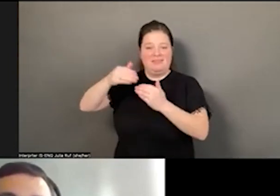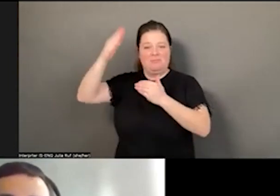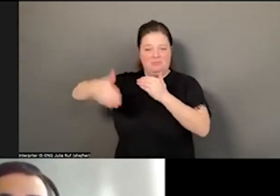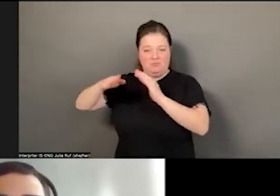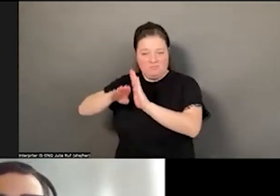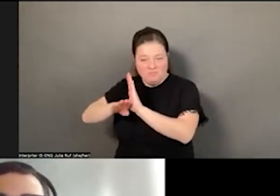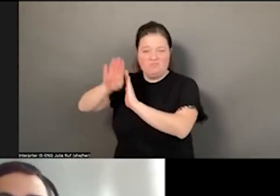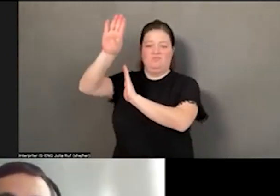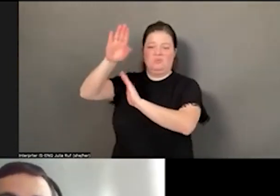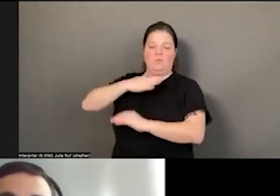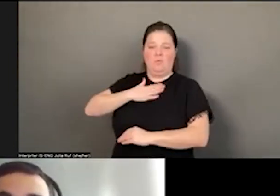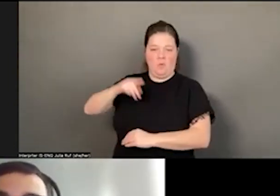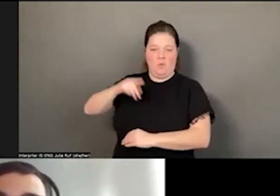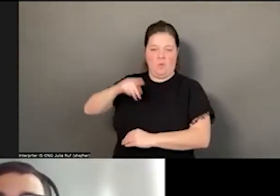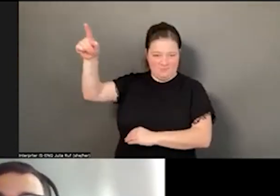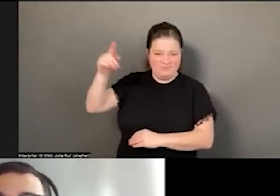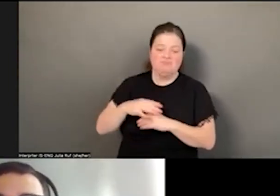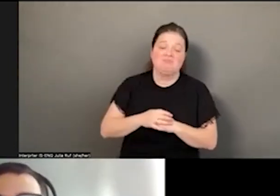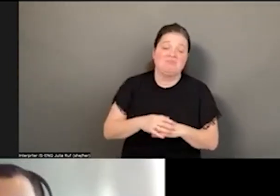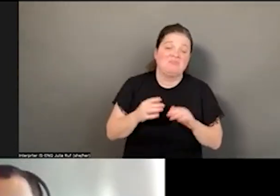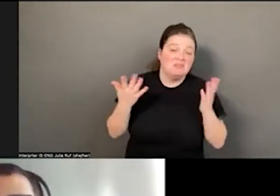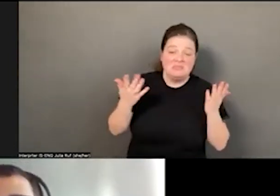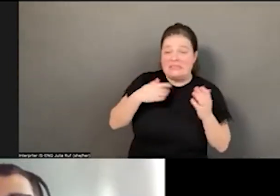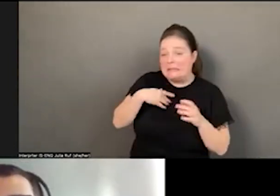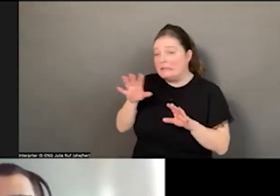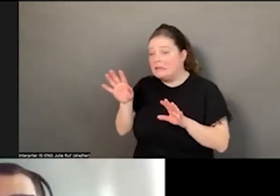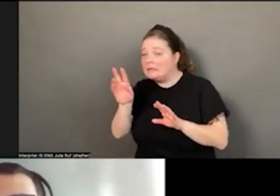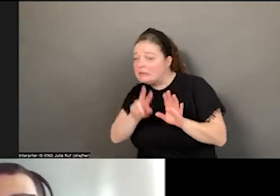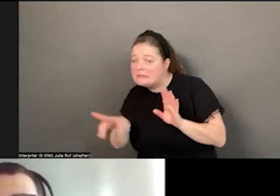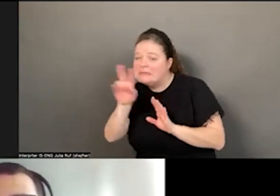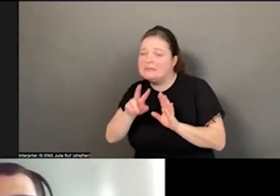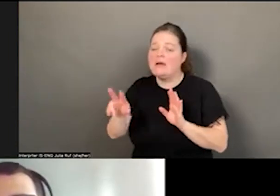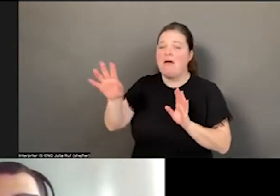it looks like they want, for example, to comply with certain provisions that are